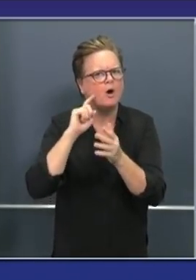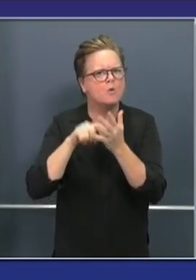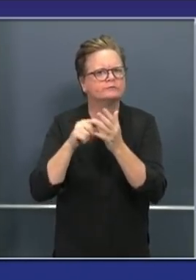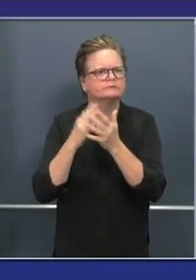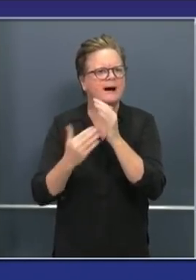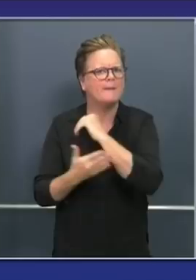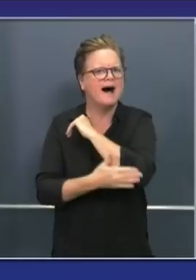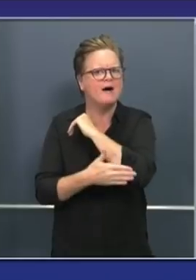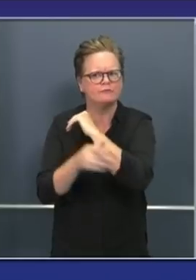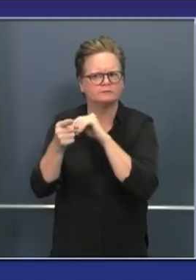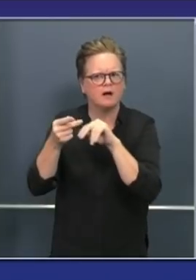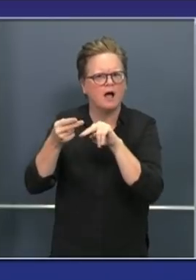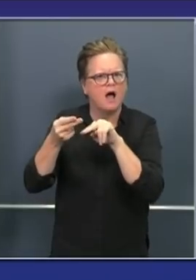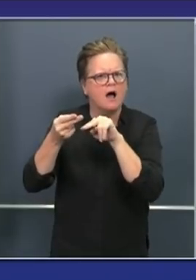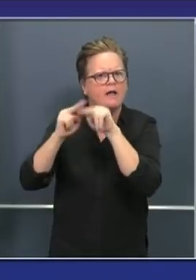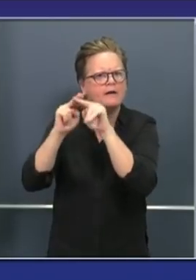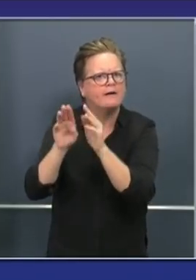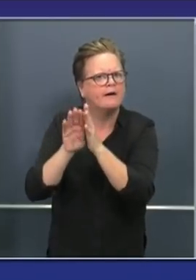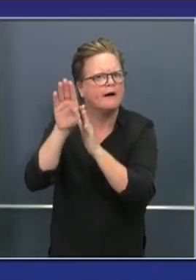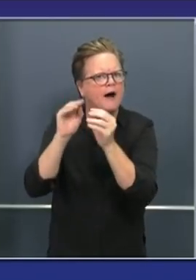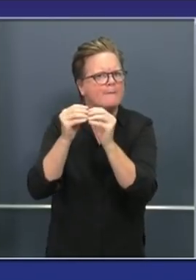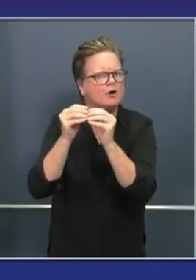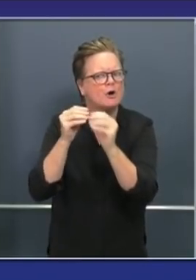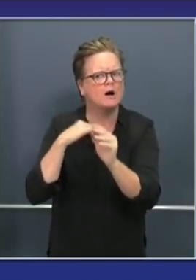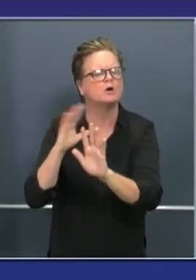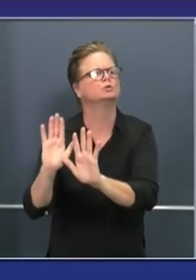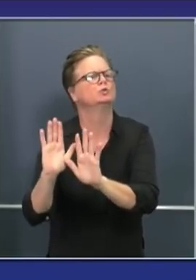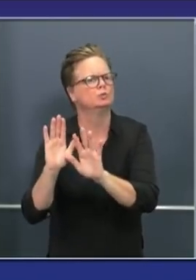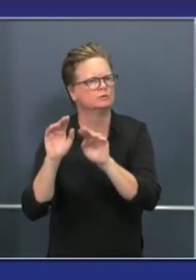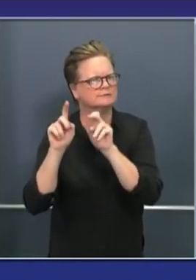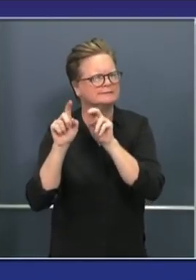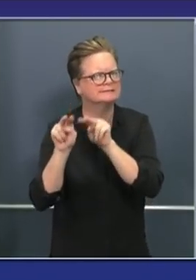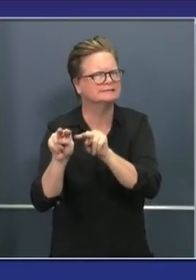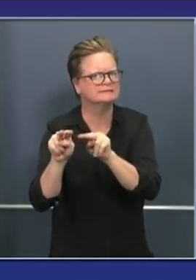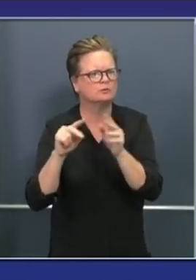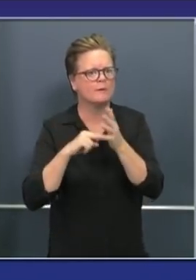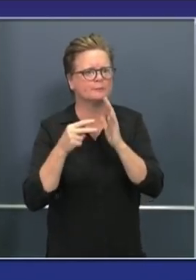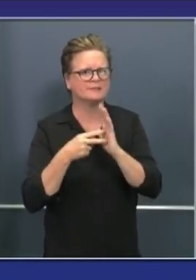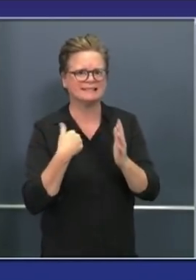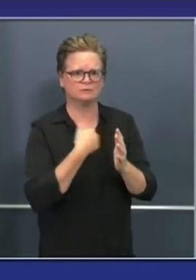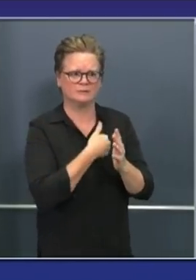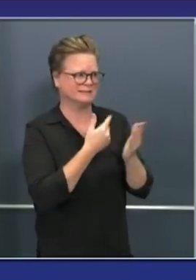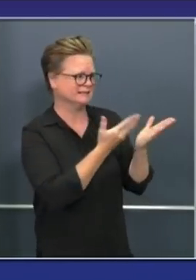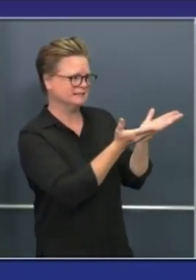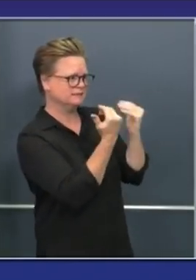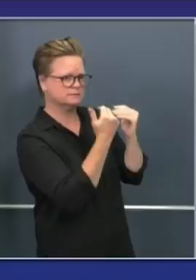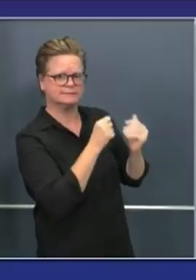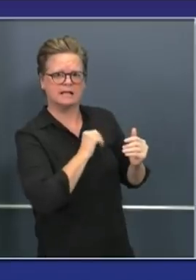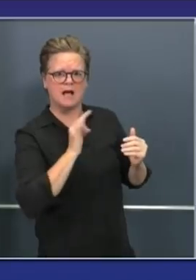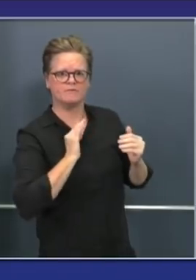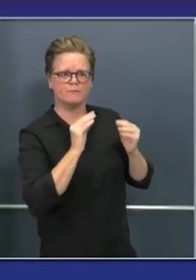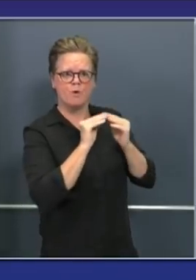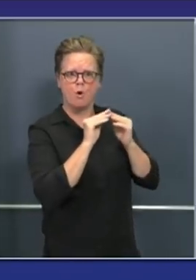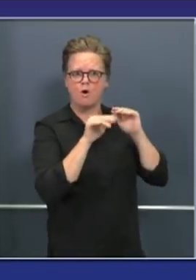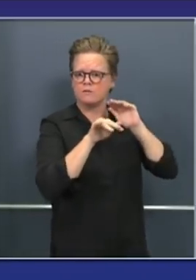AROUND WHAT'S GOING ON LOCALLY WITH THAT ADDED SUPPORT AT THE STATE LEVEL, WHETHER THOSE ARE STAFF OR VENTILATORS OR HELPING